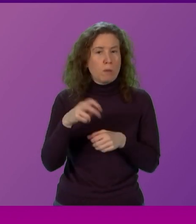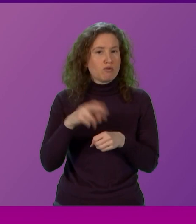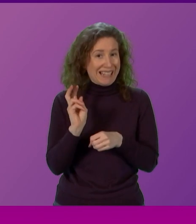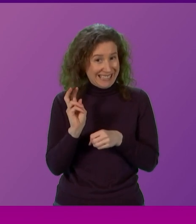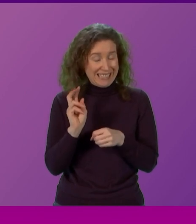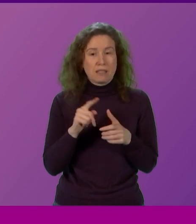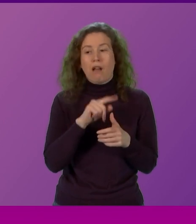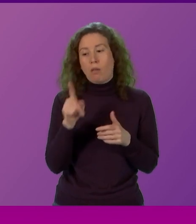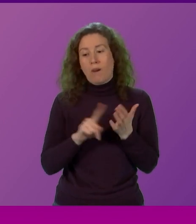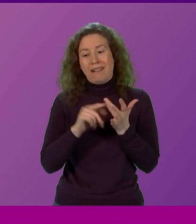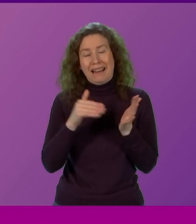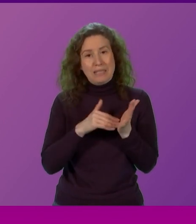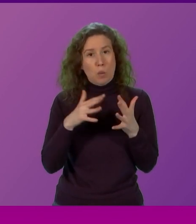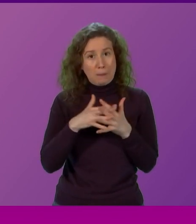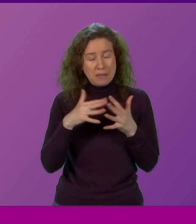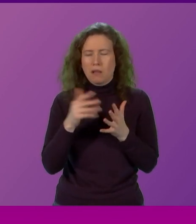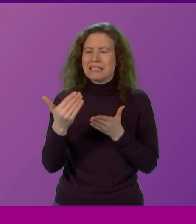Liz Webster, chair of Save British Farming, said: